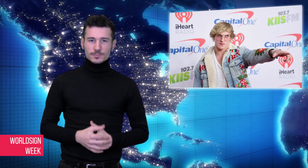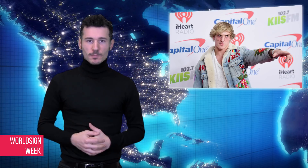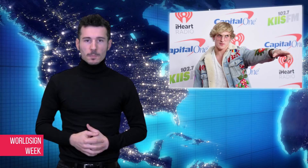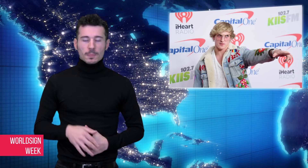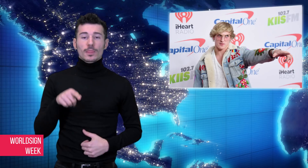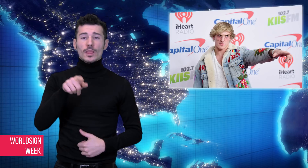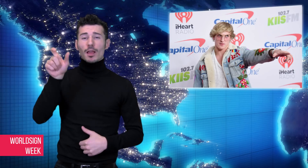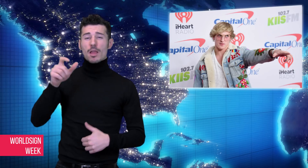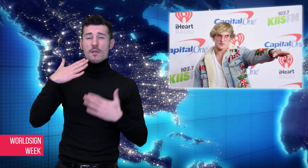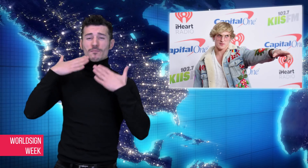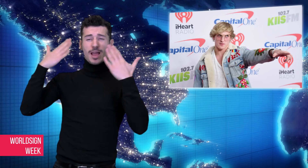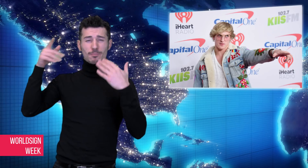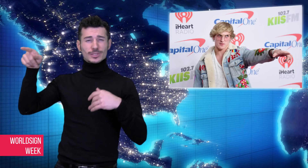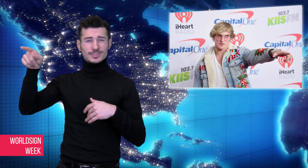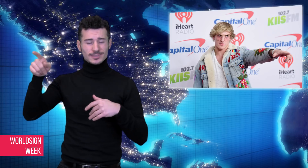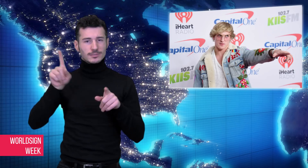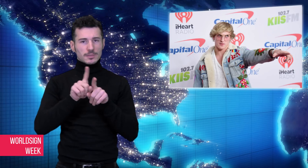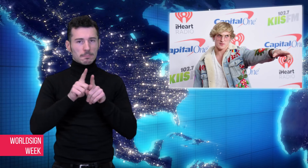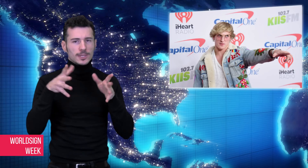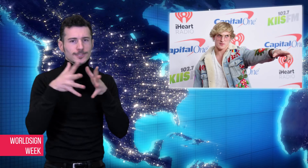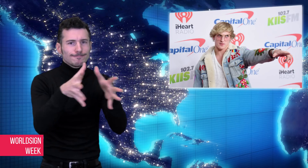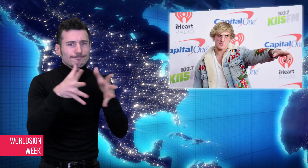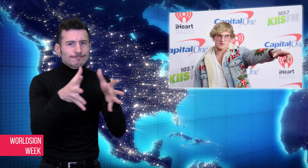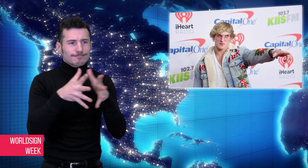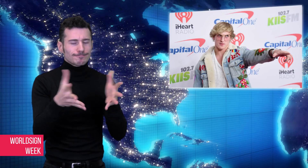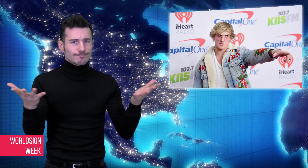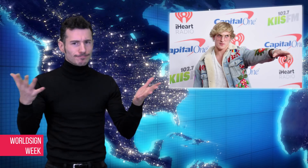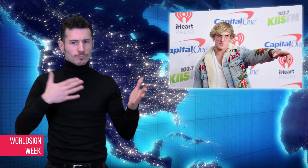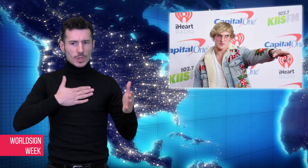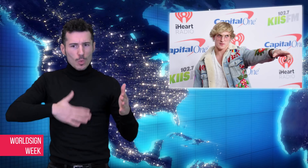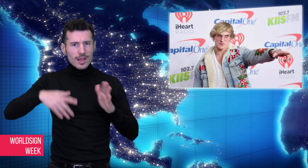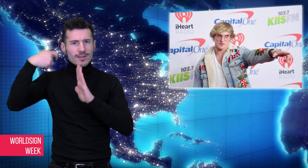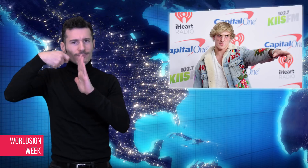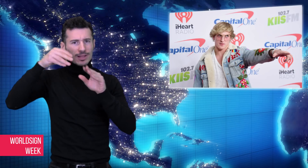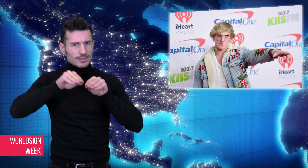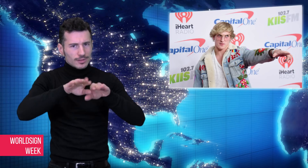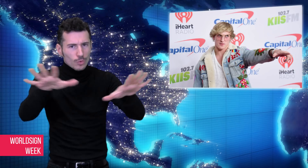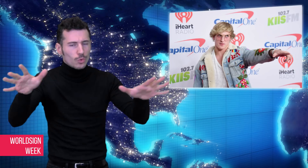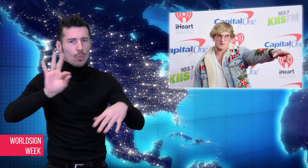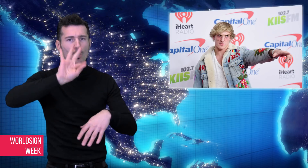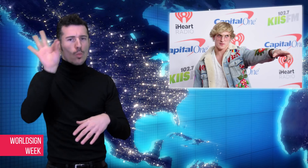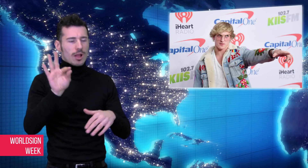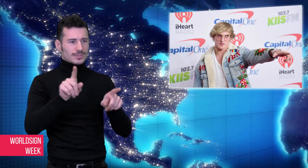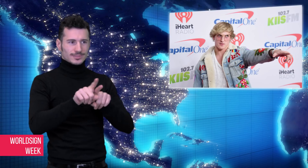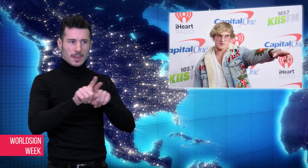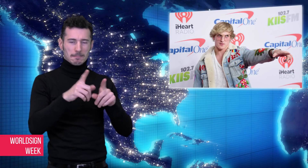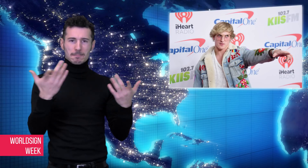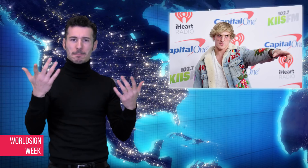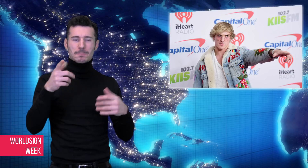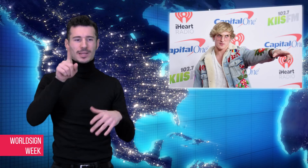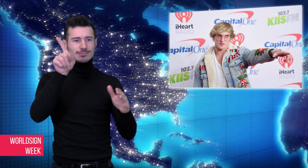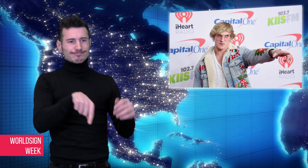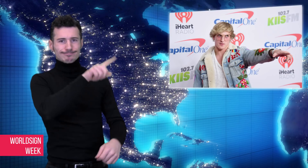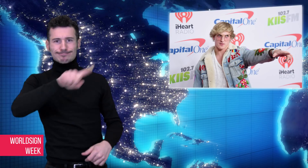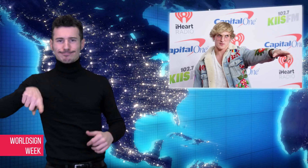the public criticism of his judgement: “There are a lot of things I should